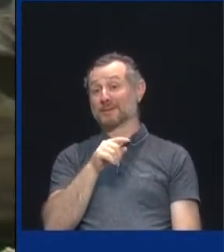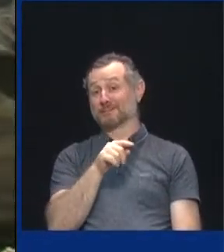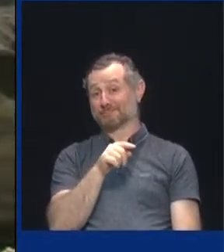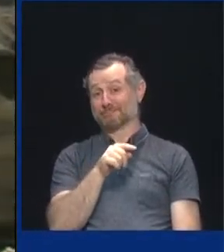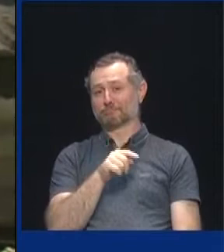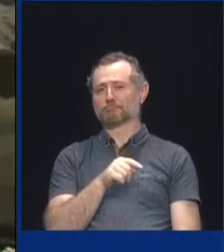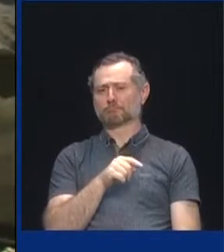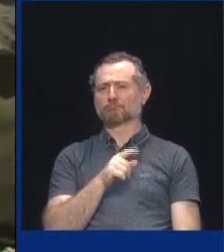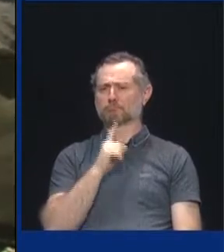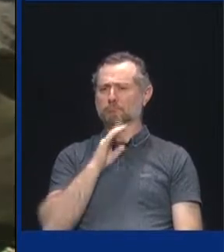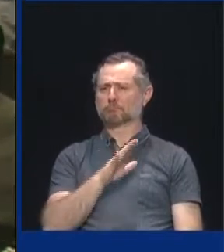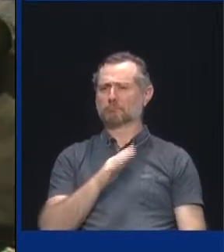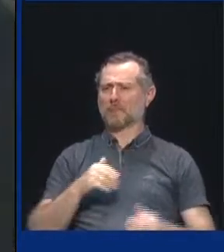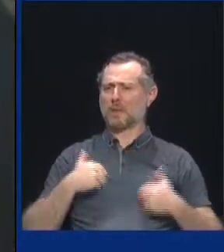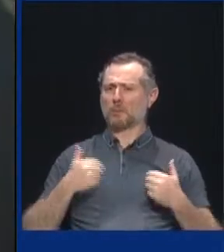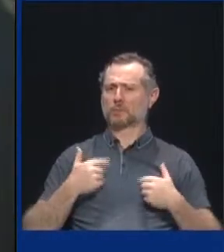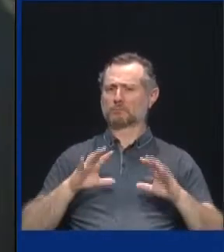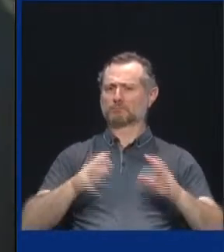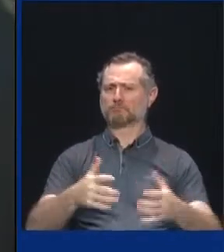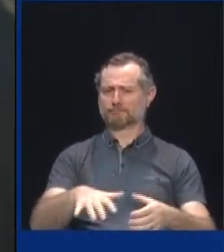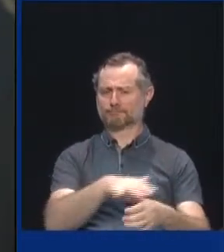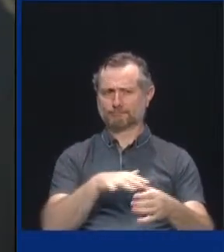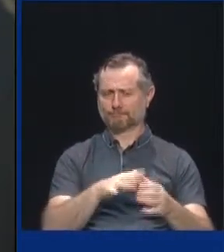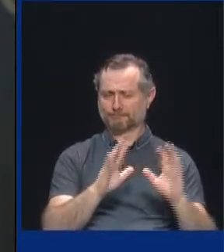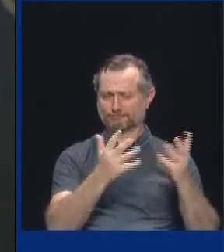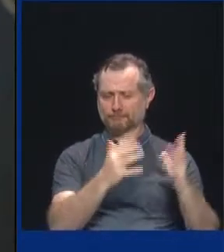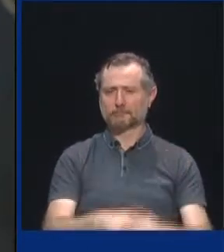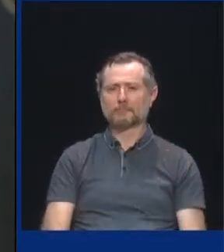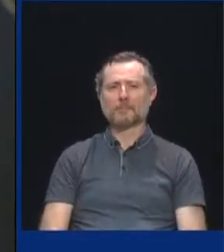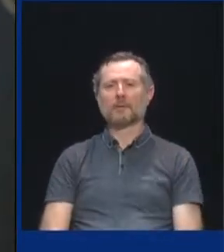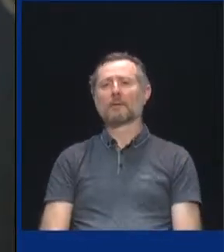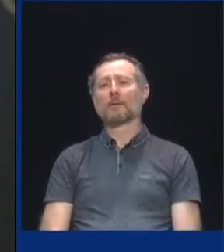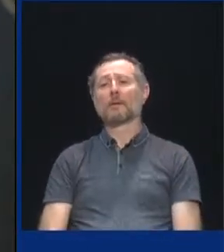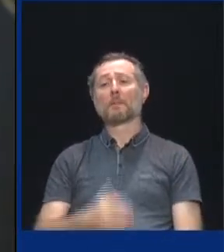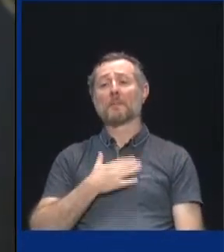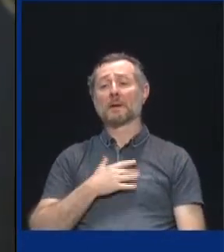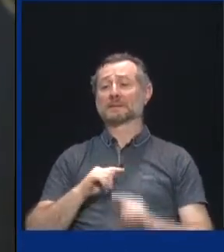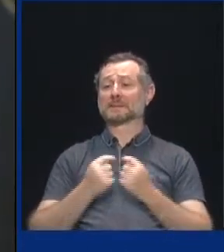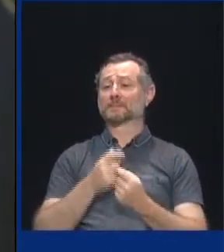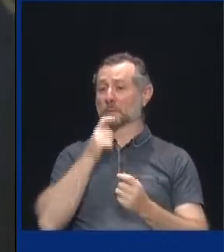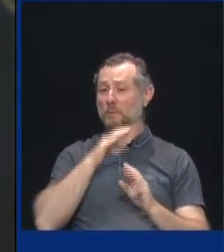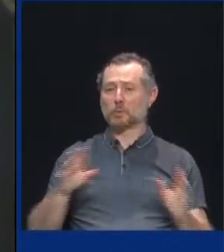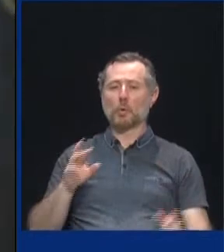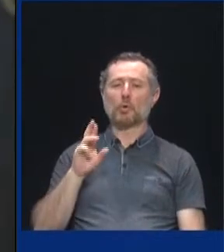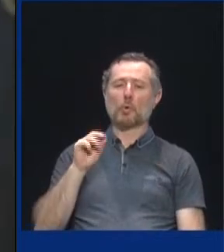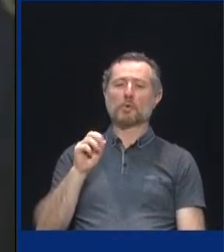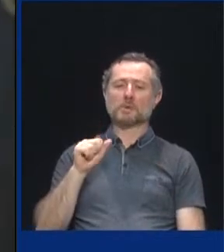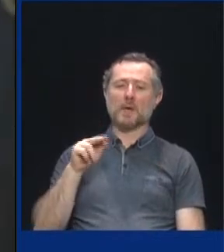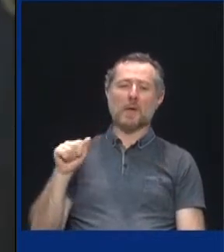AND ASHLEY SHARPTON, FOUNDER AND DIRECTOR OF NATIONAL ACTION NETWORK YOUTH HUDDLE. LET'S GIVE THEM A ROUND OF APPLAUSE